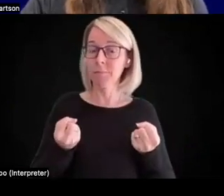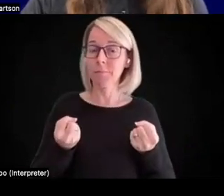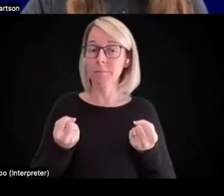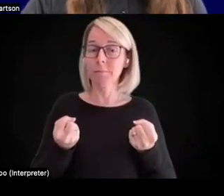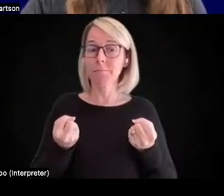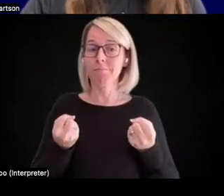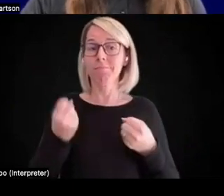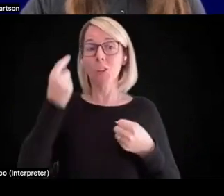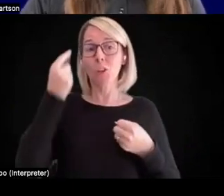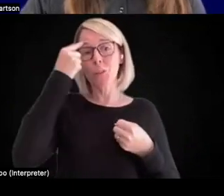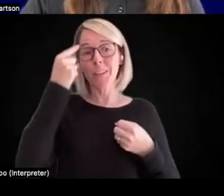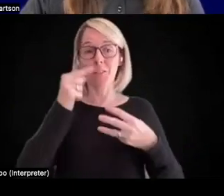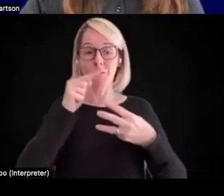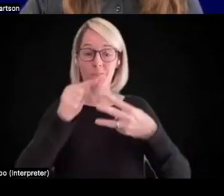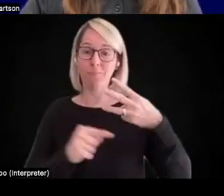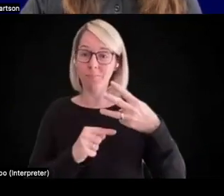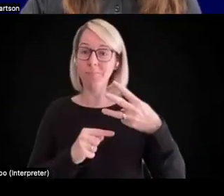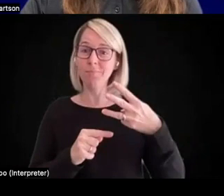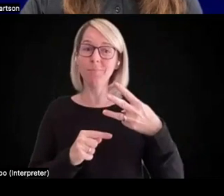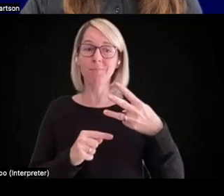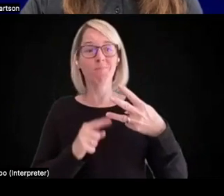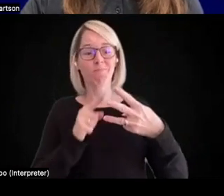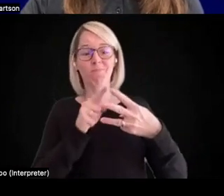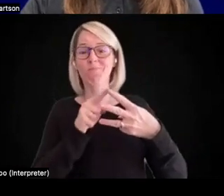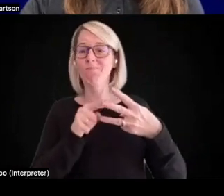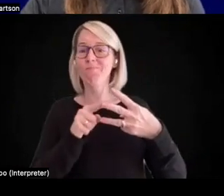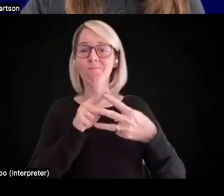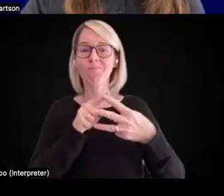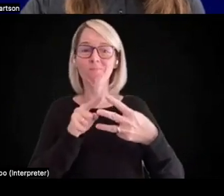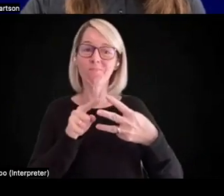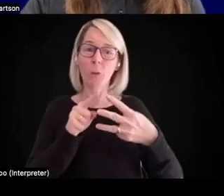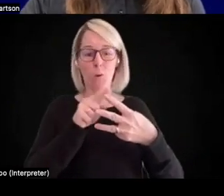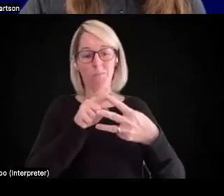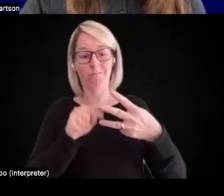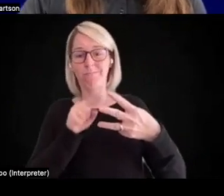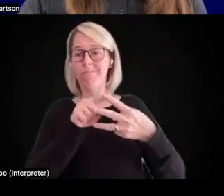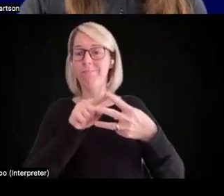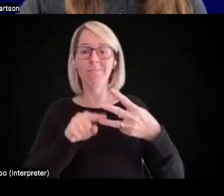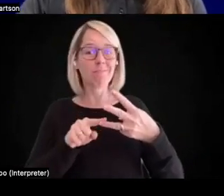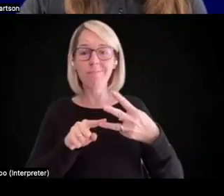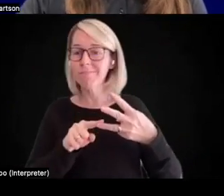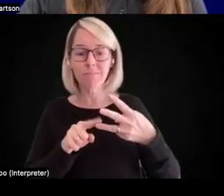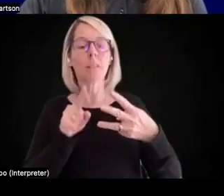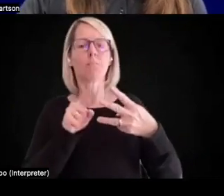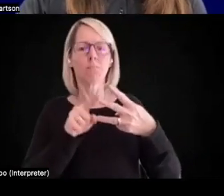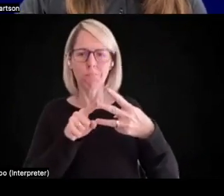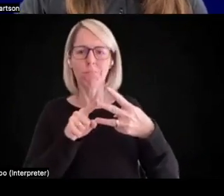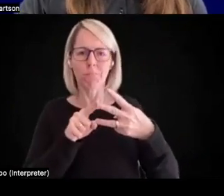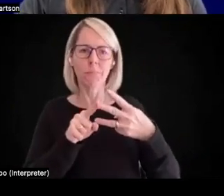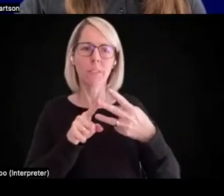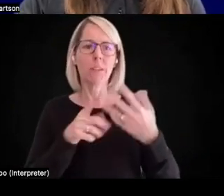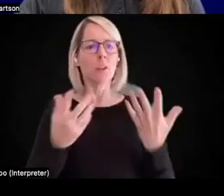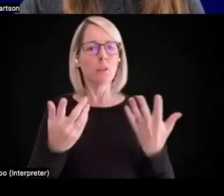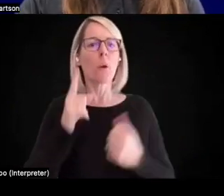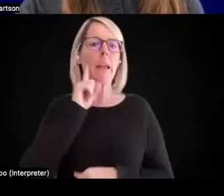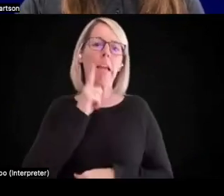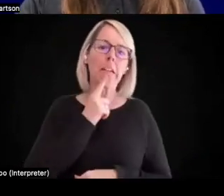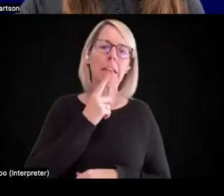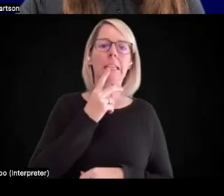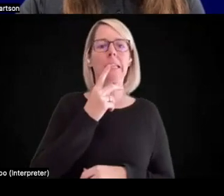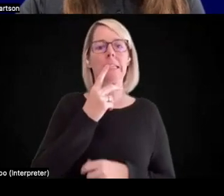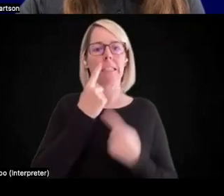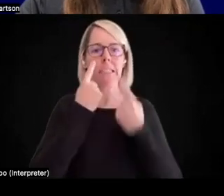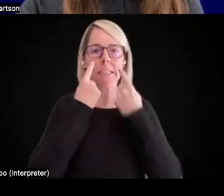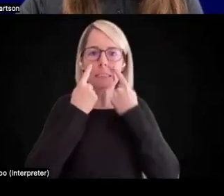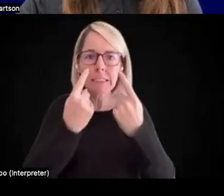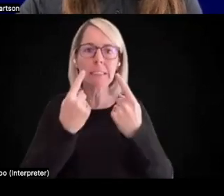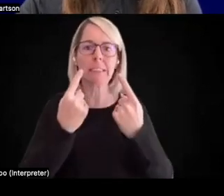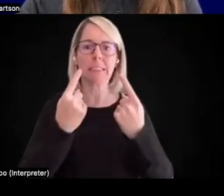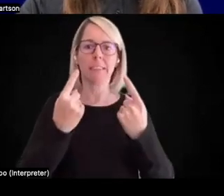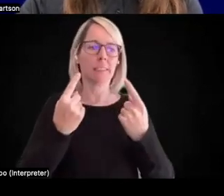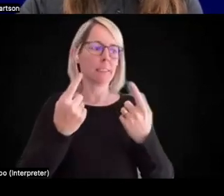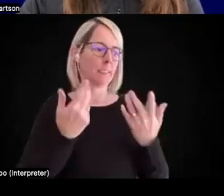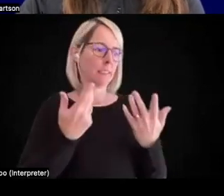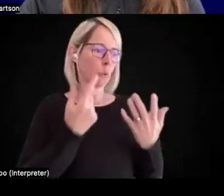probably not. So, even though that is a hearing and sighted attuned reaction from the caregiver,